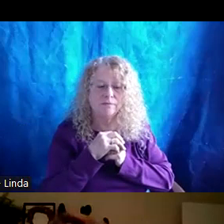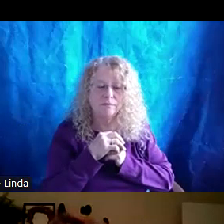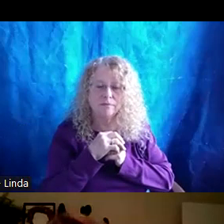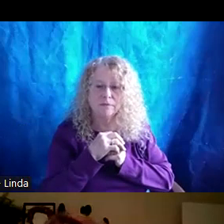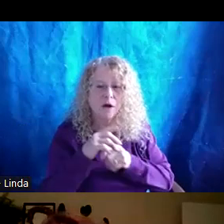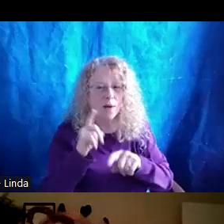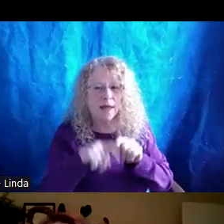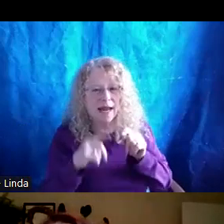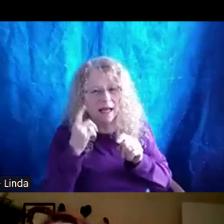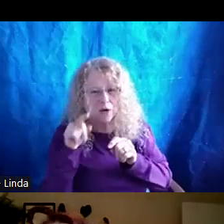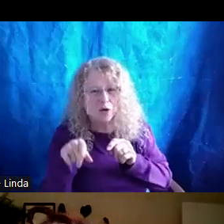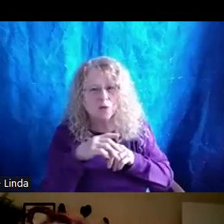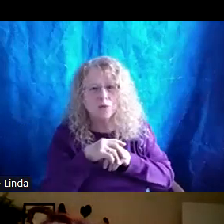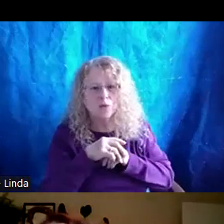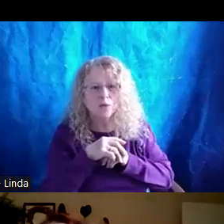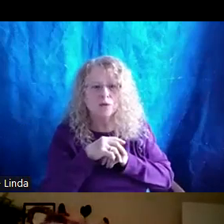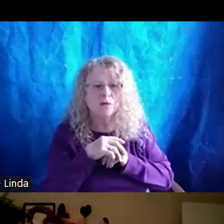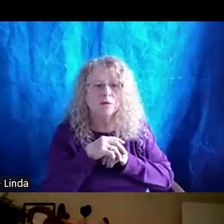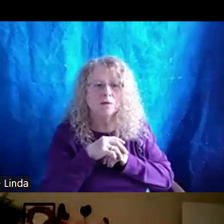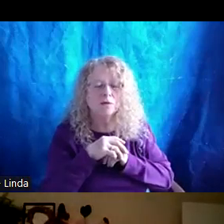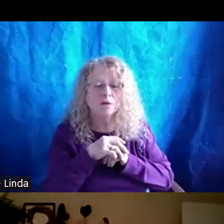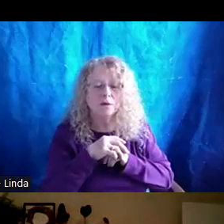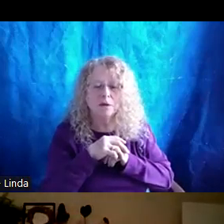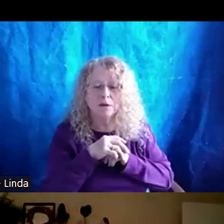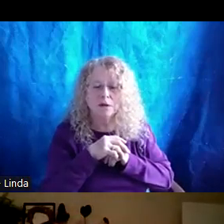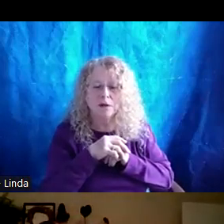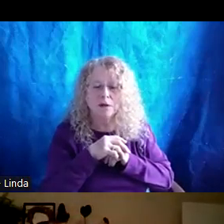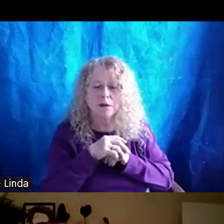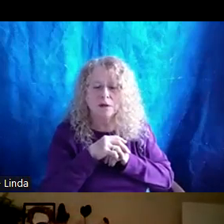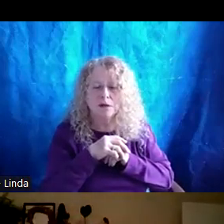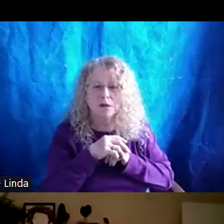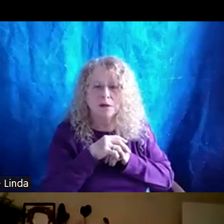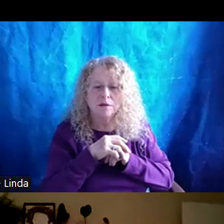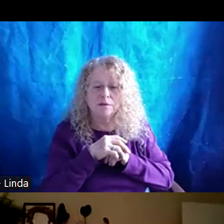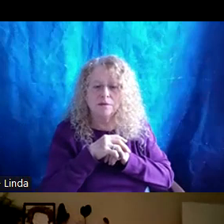WE CAN'T HEAR YOU. I'M NOT SURE WHAT IS GOING ON, IT SAYS YOU'RE OFF MUTE BUT --